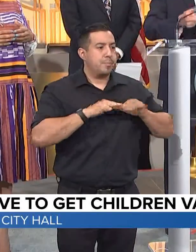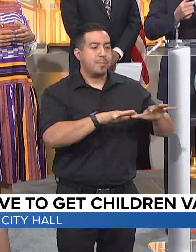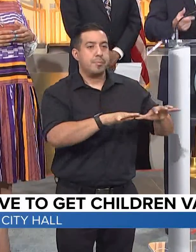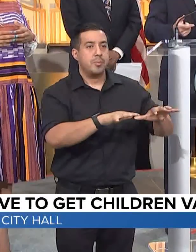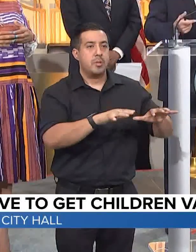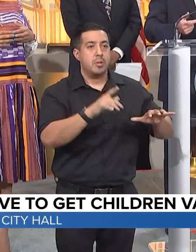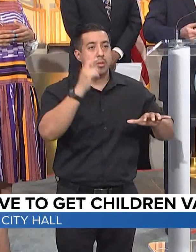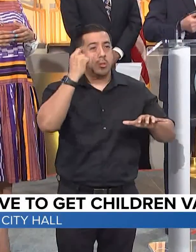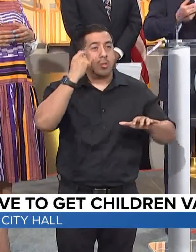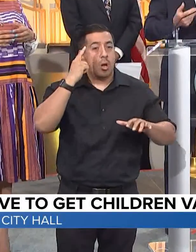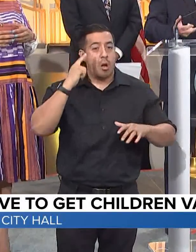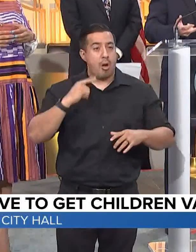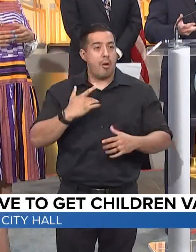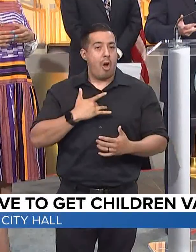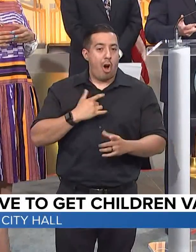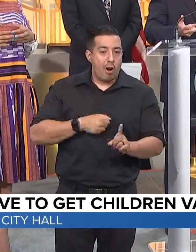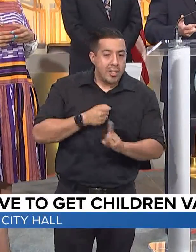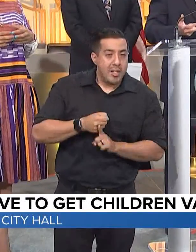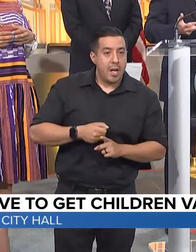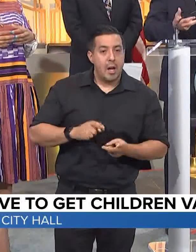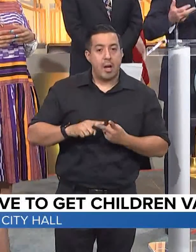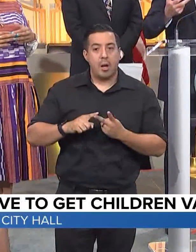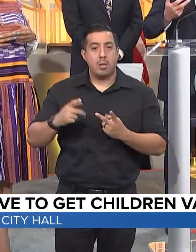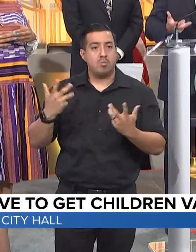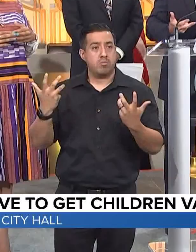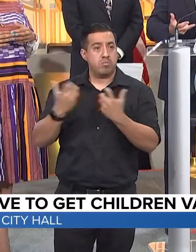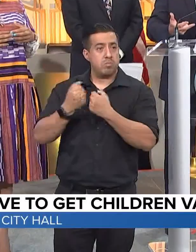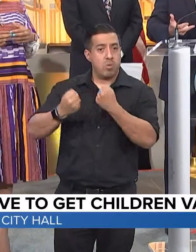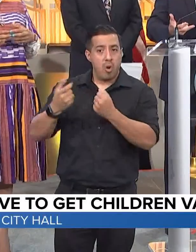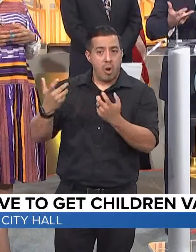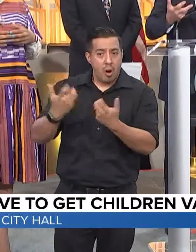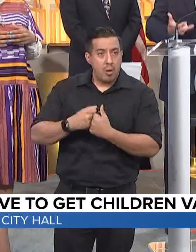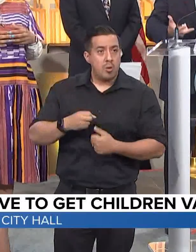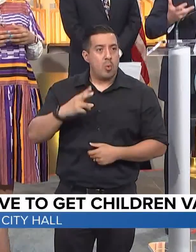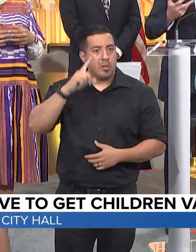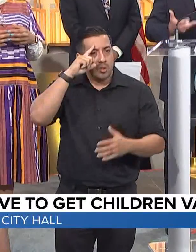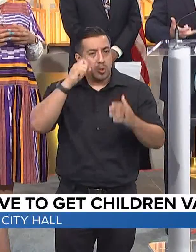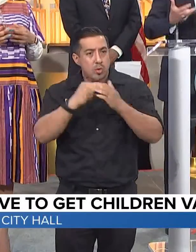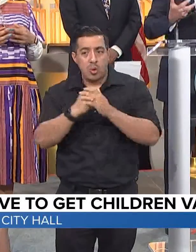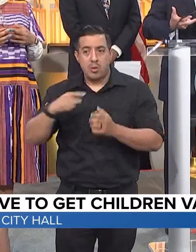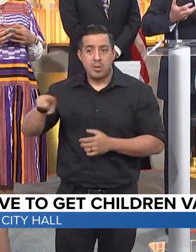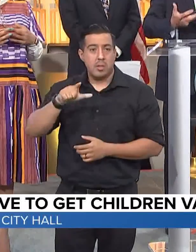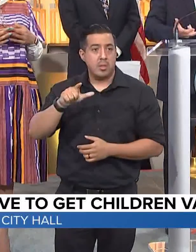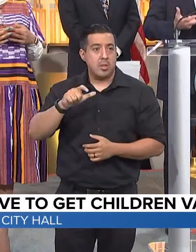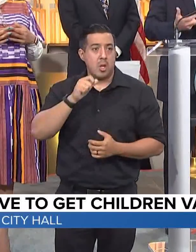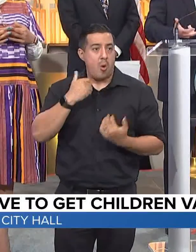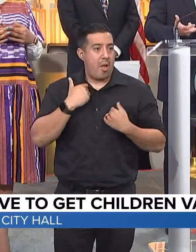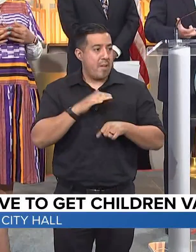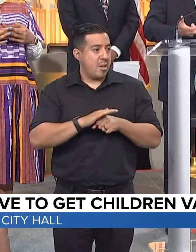Car accident patients are being brought to hospitals that just simply do not have the space to handle them to the point where